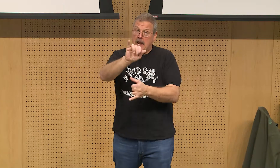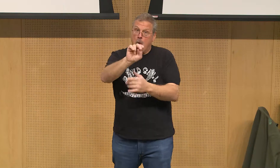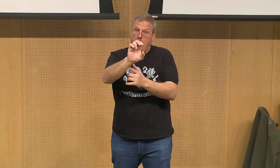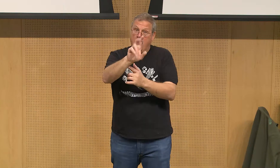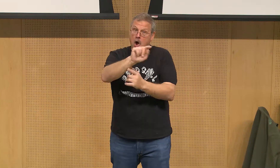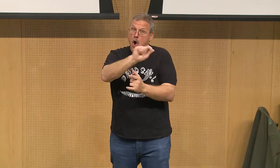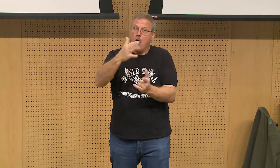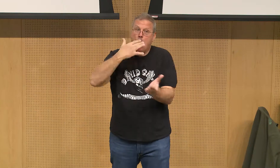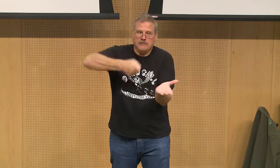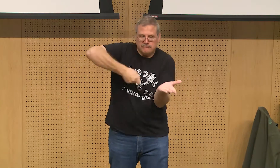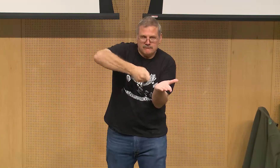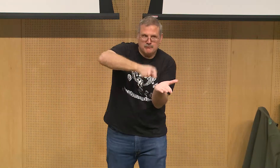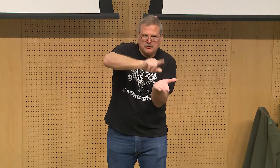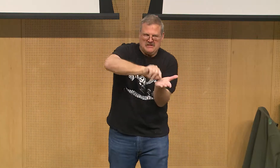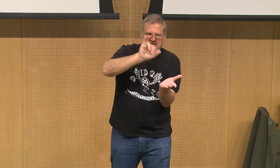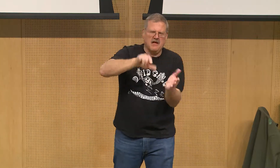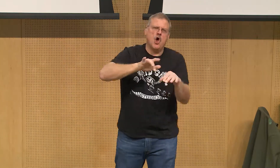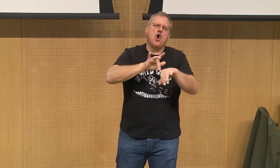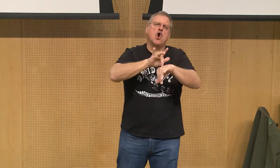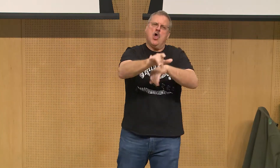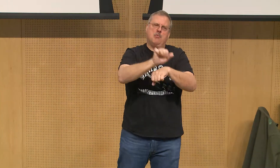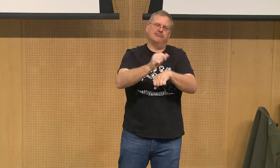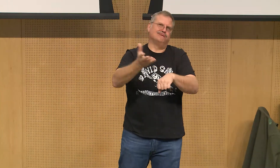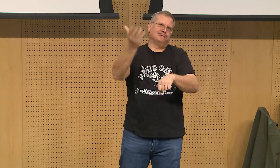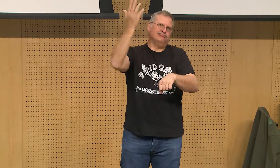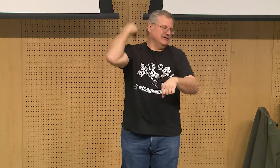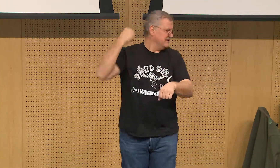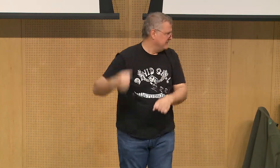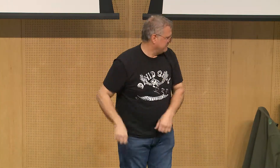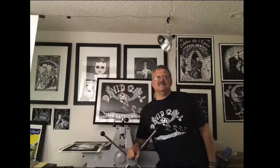This is all done on Final Cut and printed.